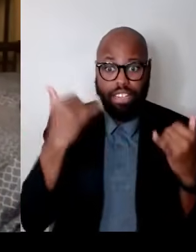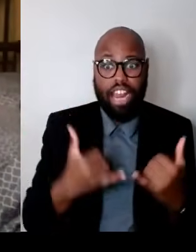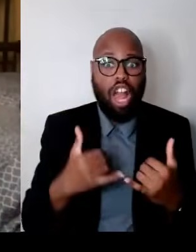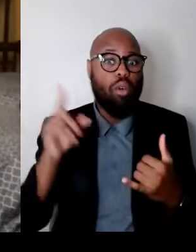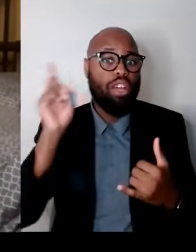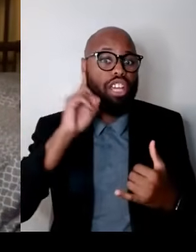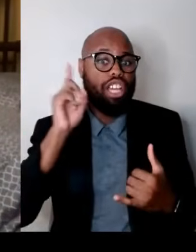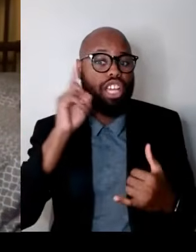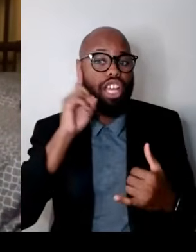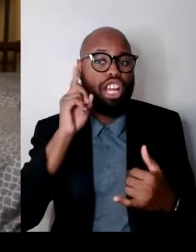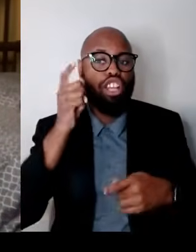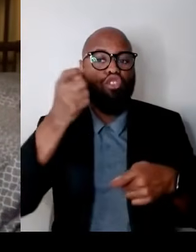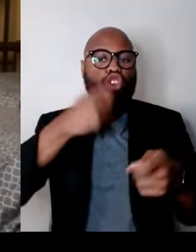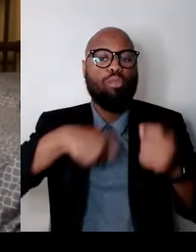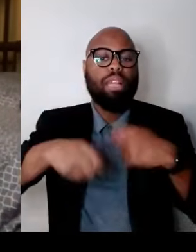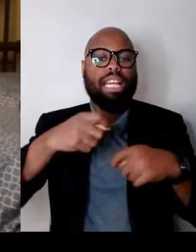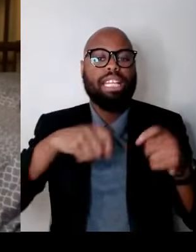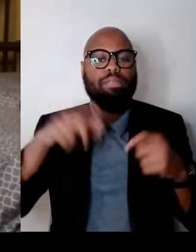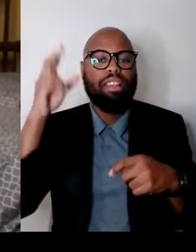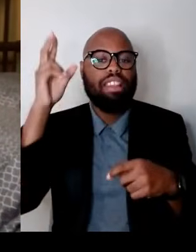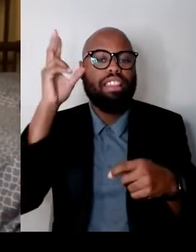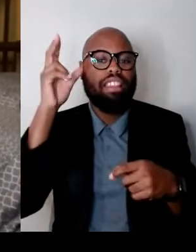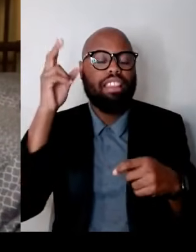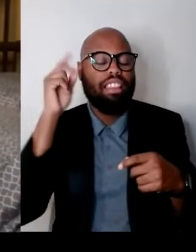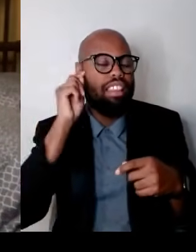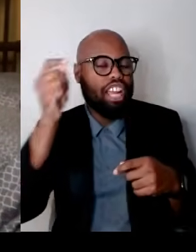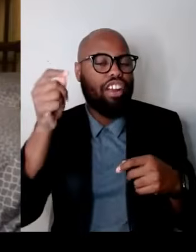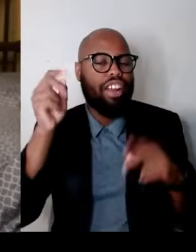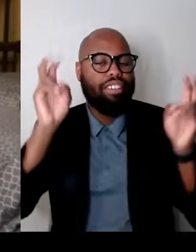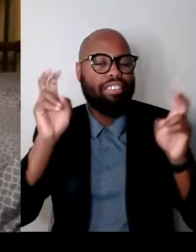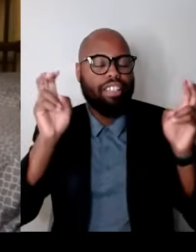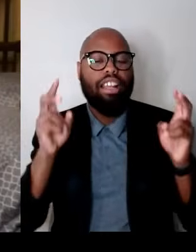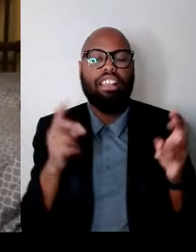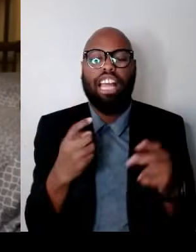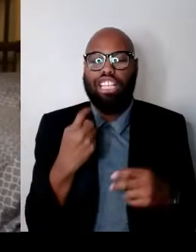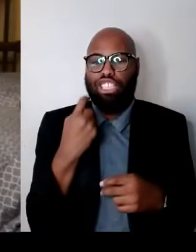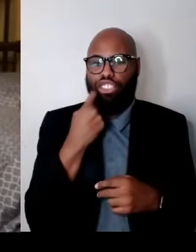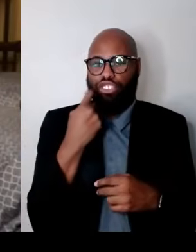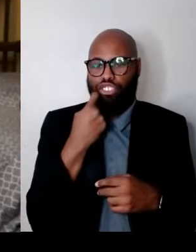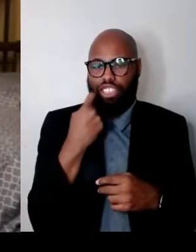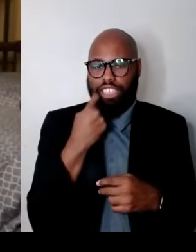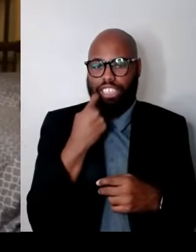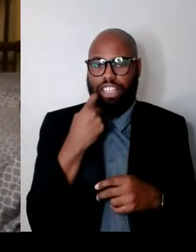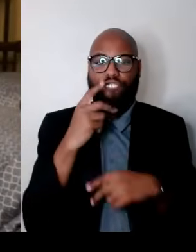Well, that's just the latest version of white supremacy racism rollout.